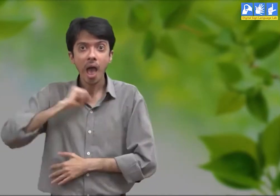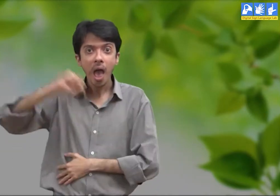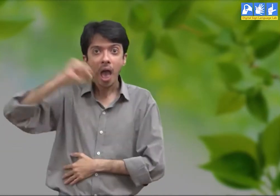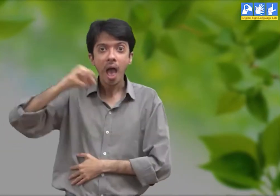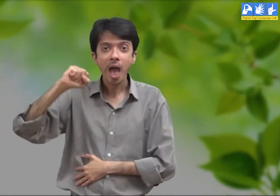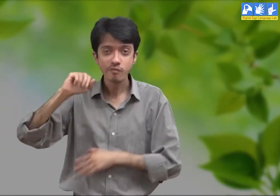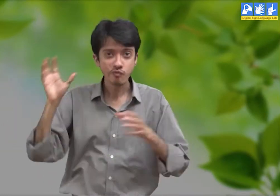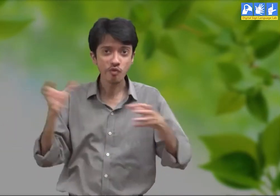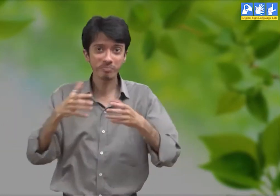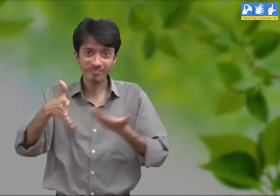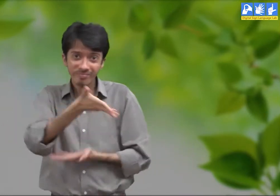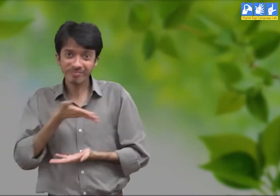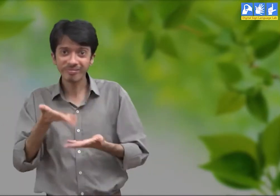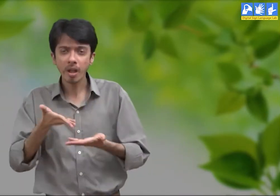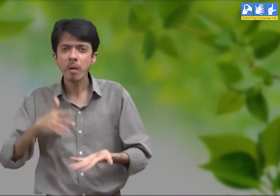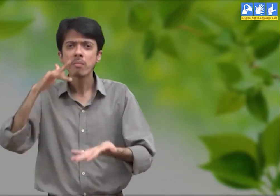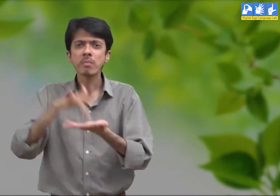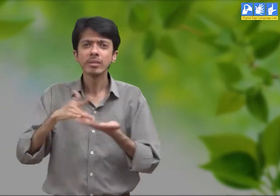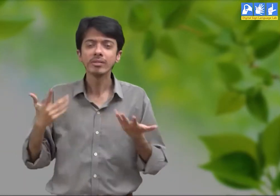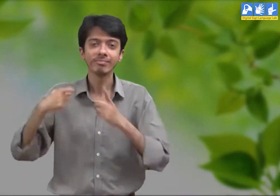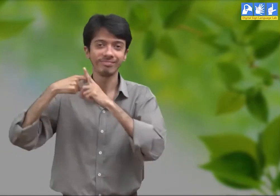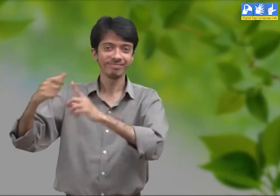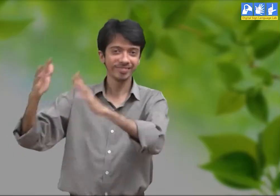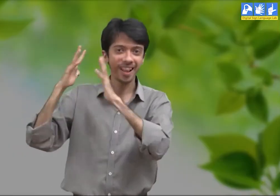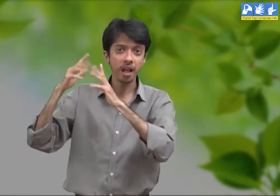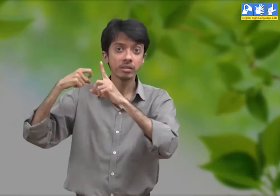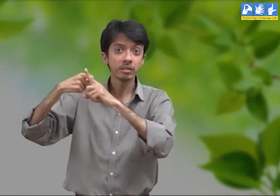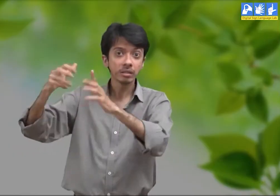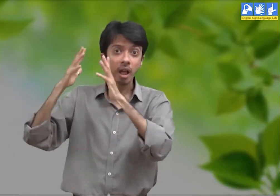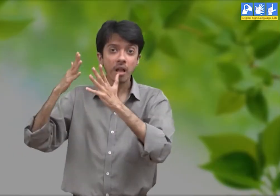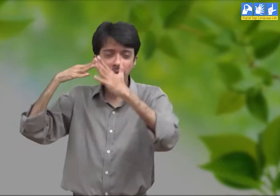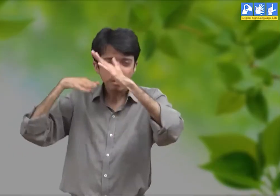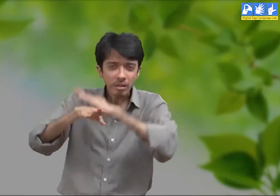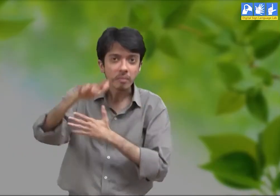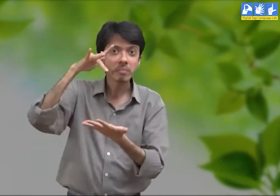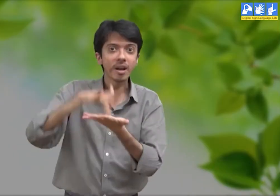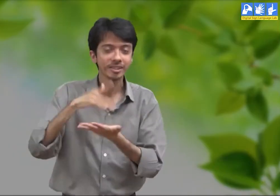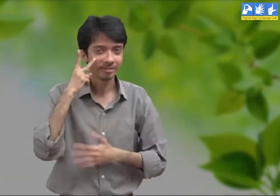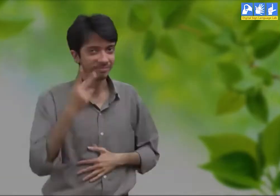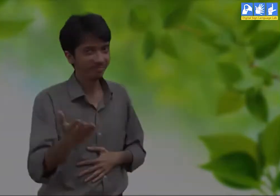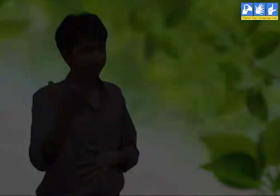It is called Save Silent Valley Movement. It took place in the district of Canada. Let's see here.